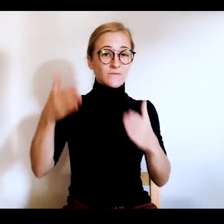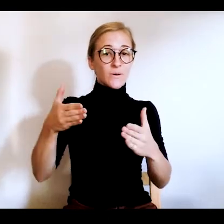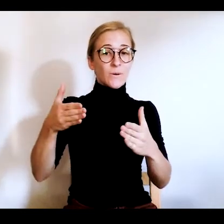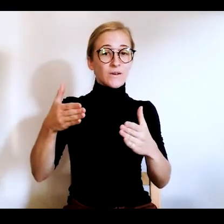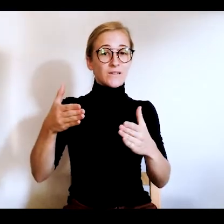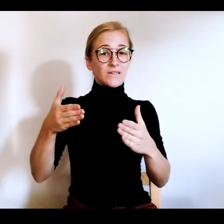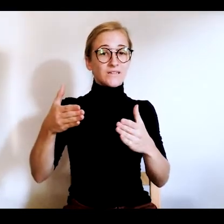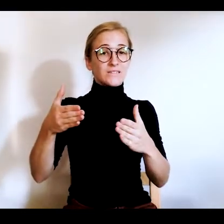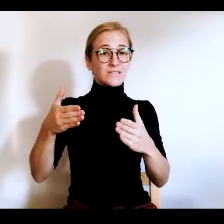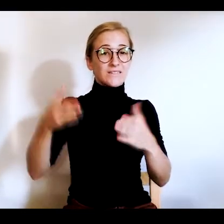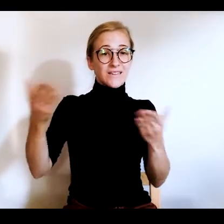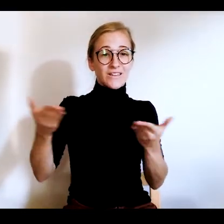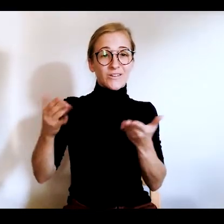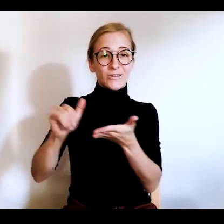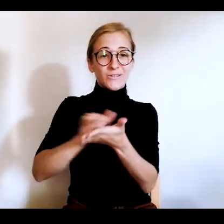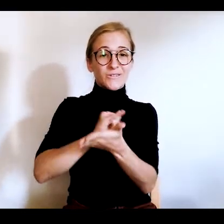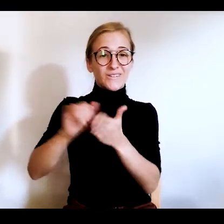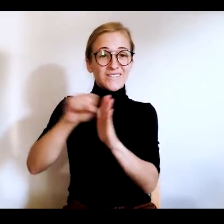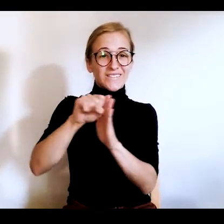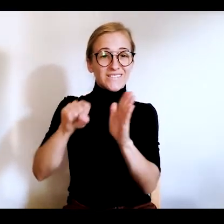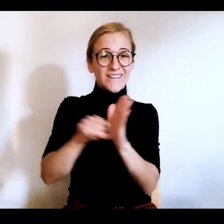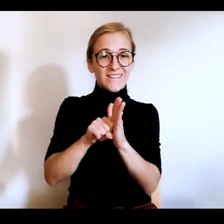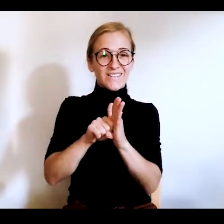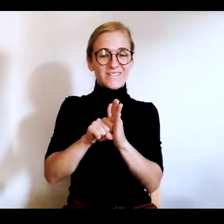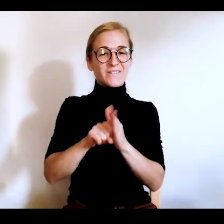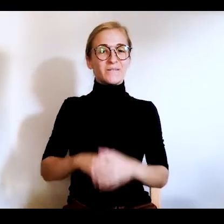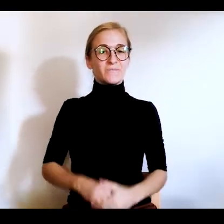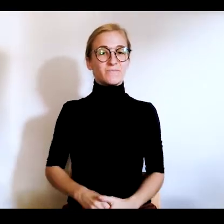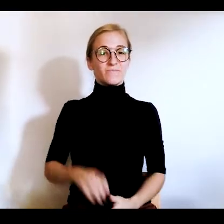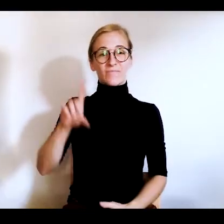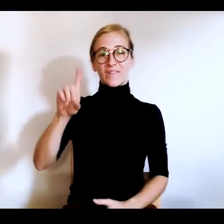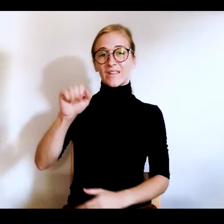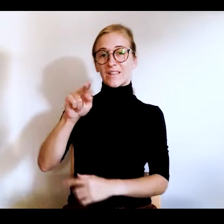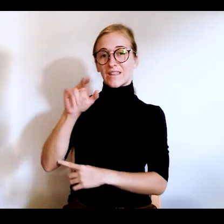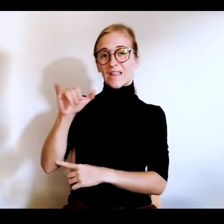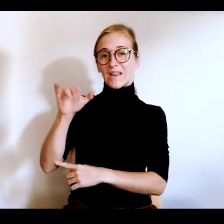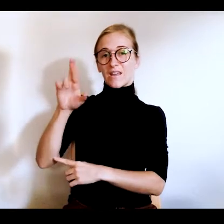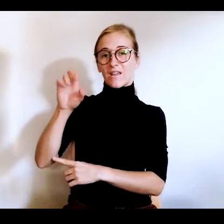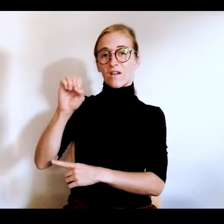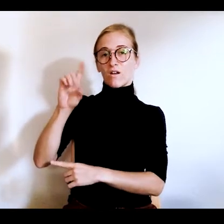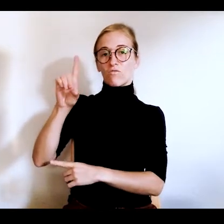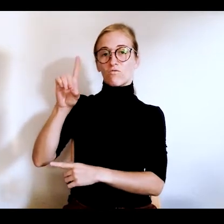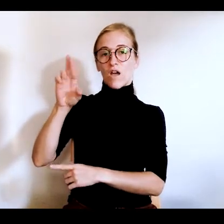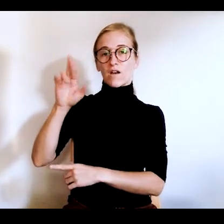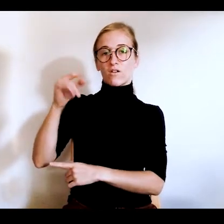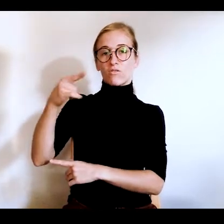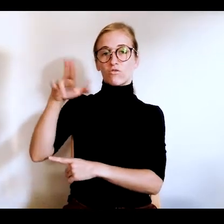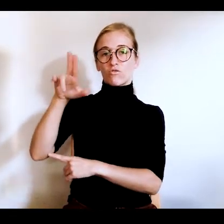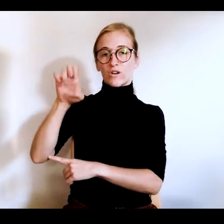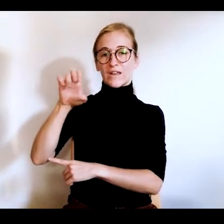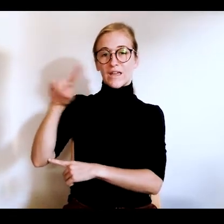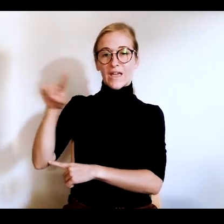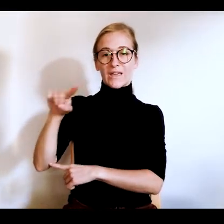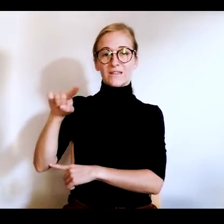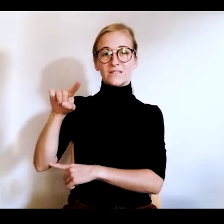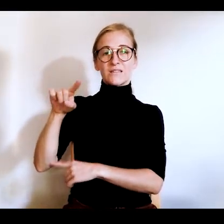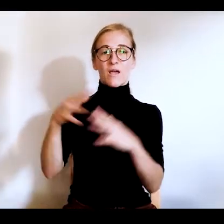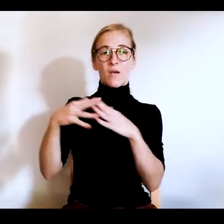the only Hispanic position dedicated to Hispanics in Western New York.